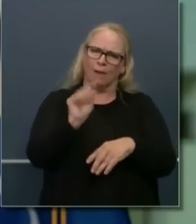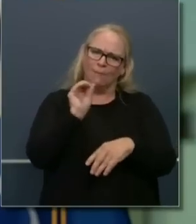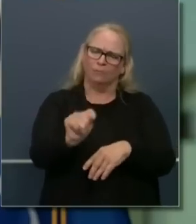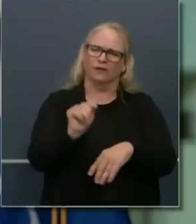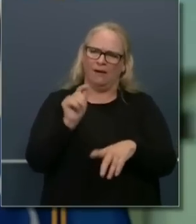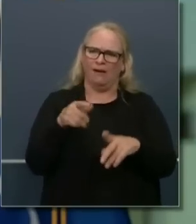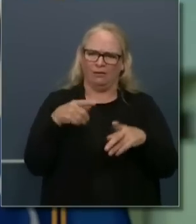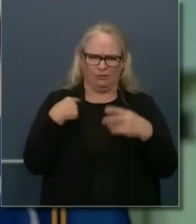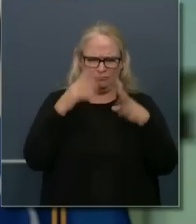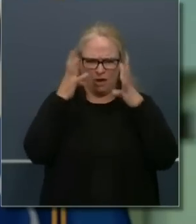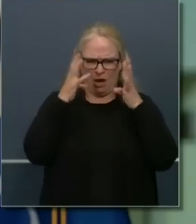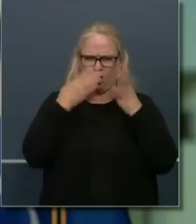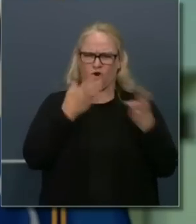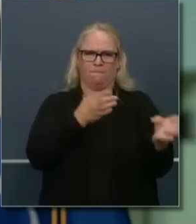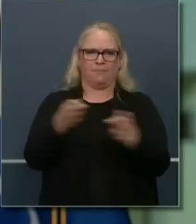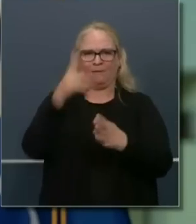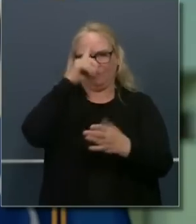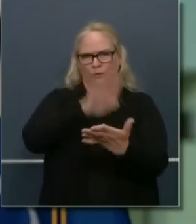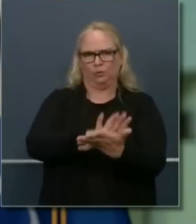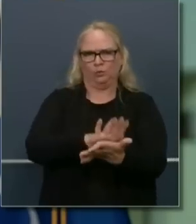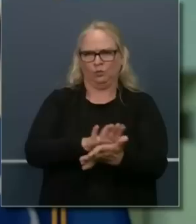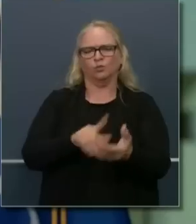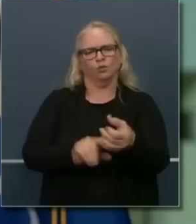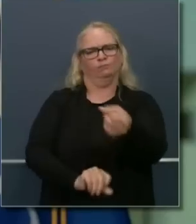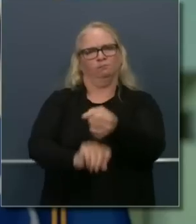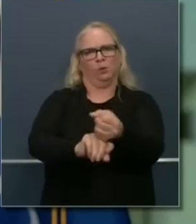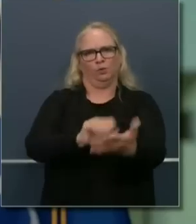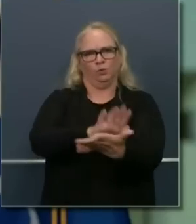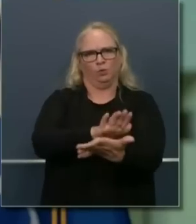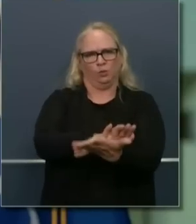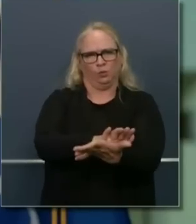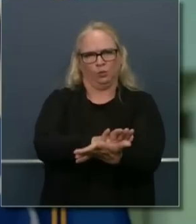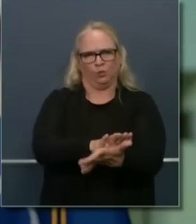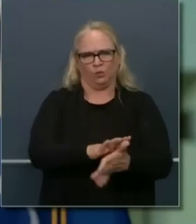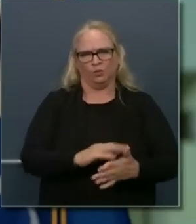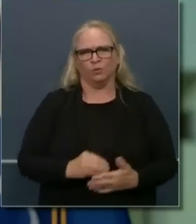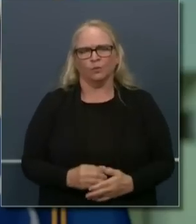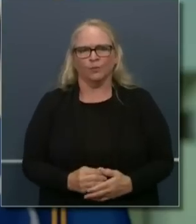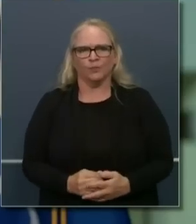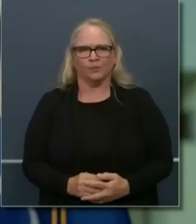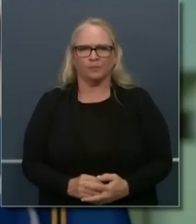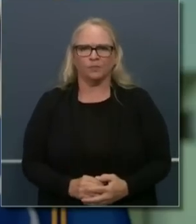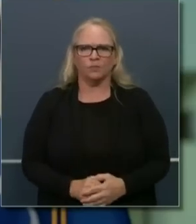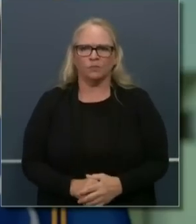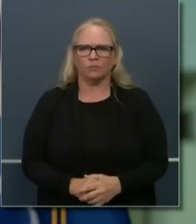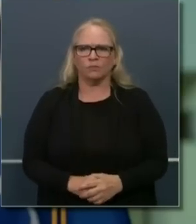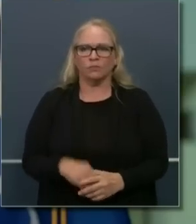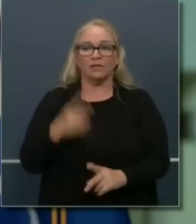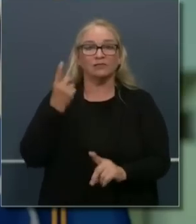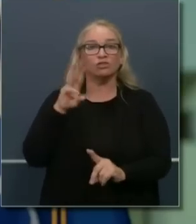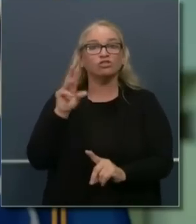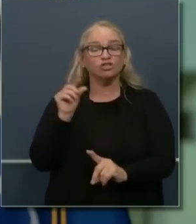AGGRESSIVE IN THIS SPACE, WE'RE WORKING OVERTIME TO MAKE SURE THAT WE'RE BEING AS CRETE I AS